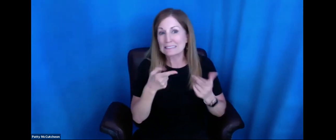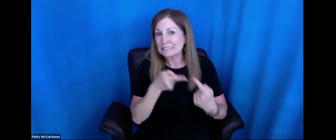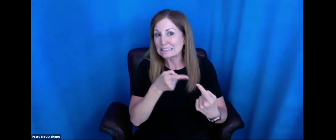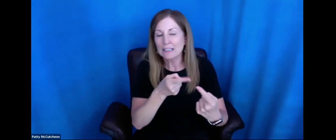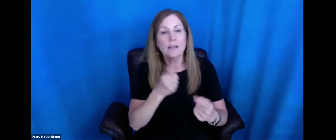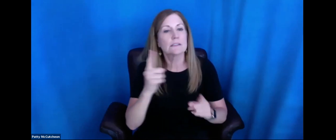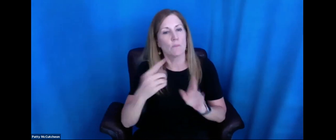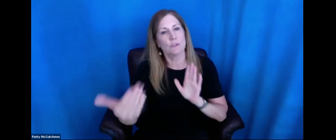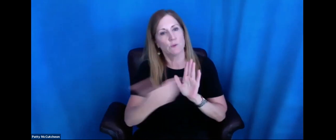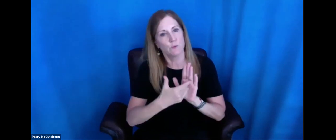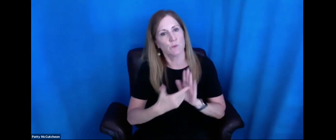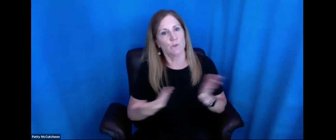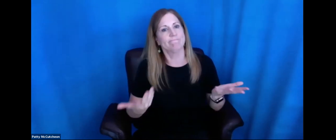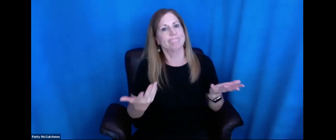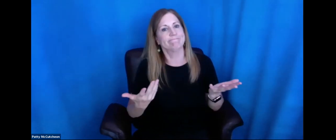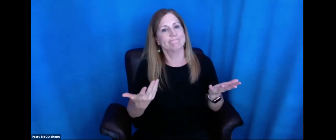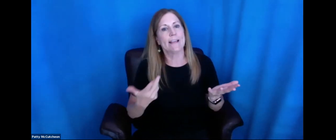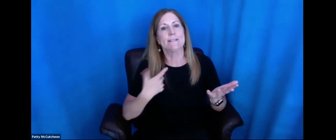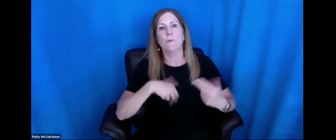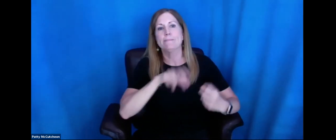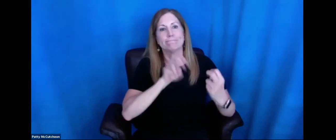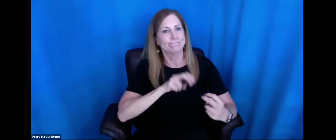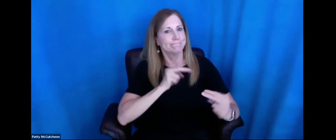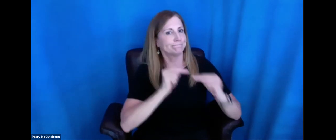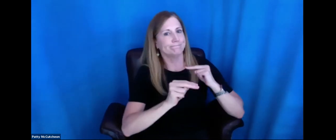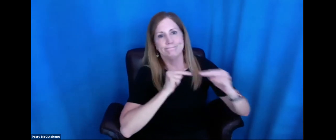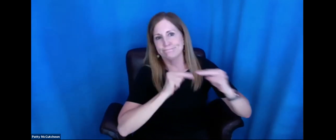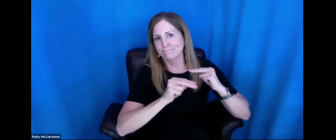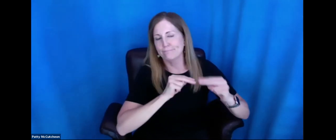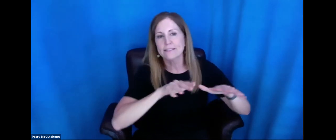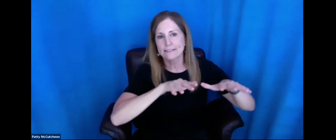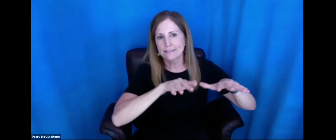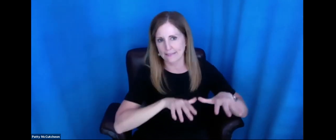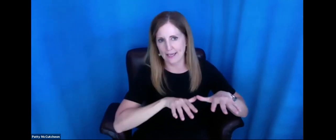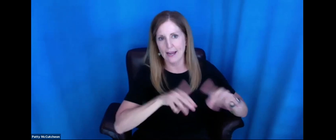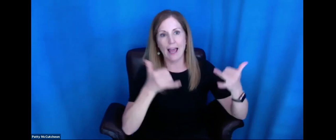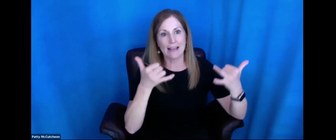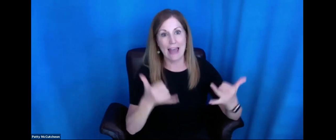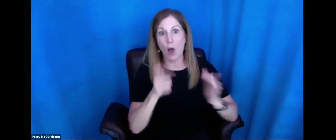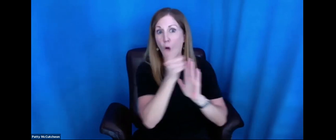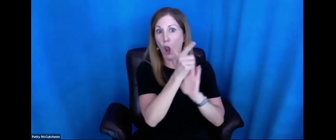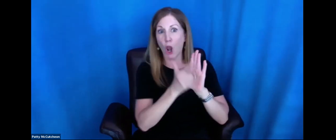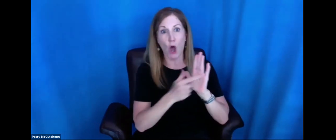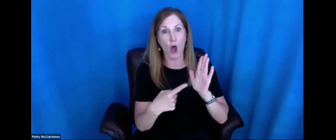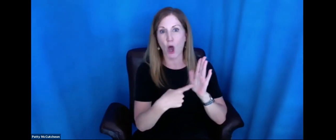And we engaged in a settlement whereby the law no longer has force or effect.